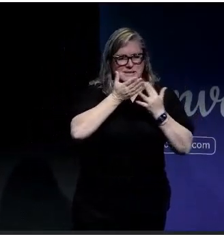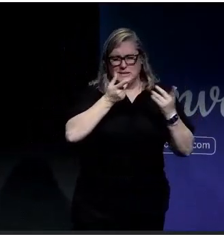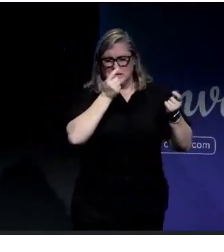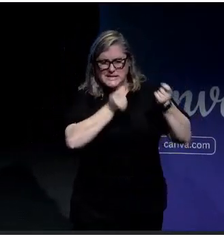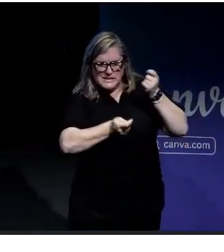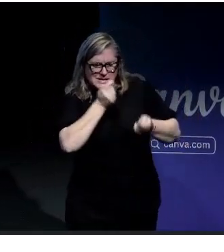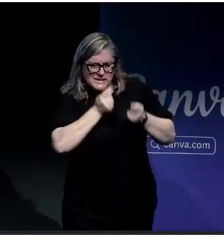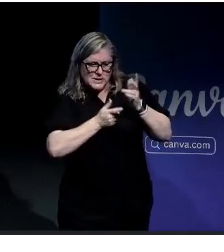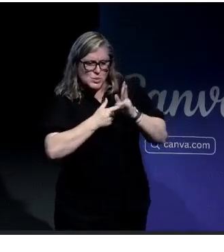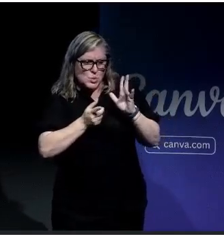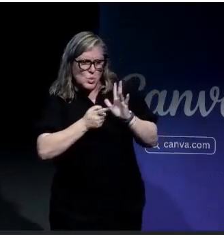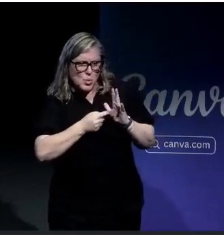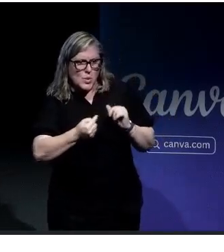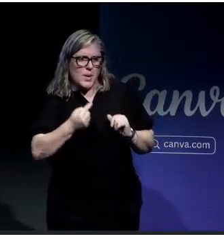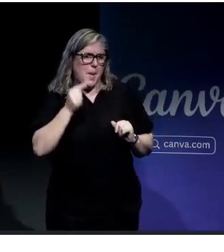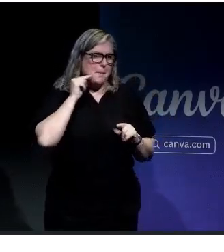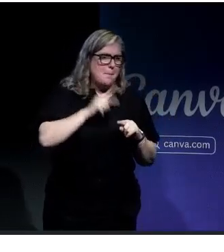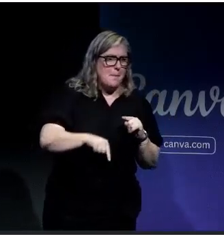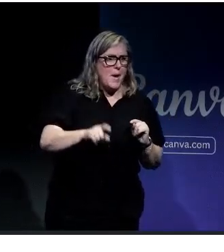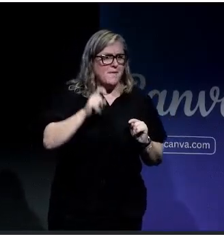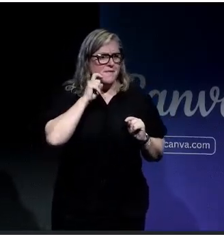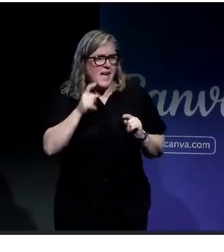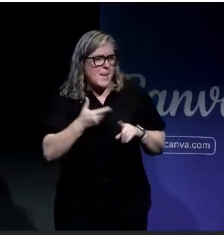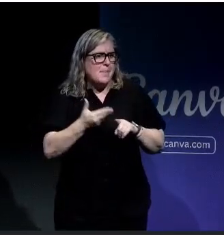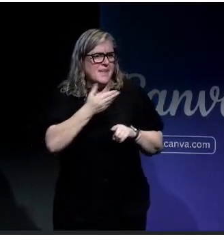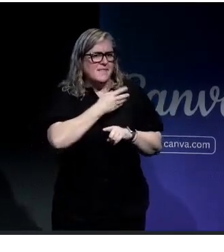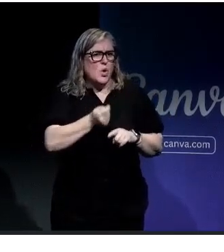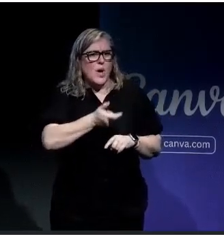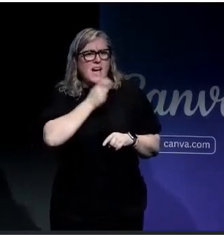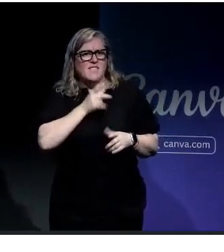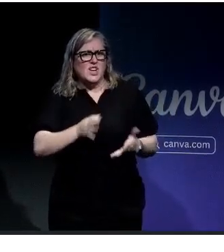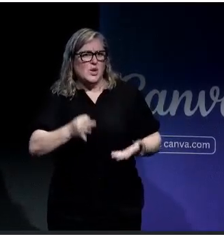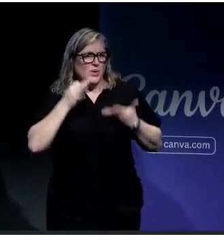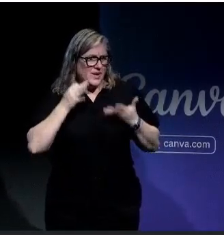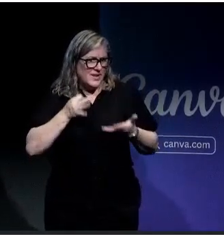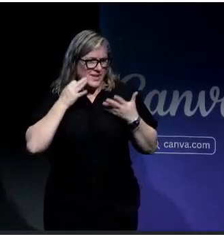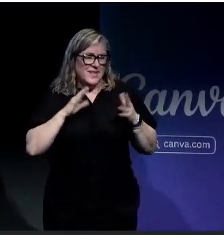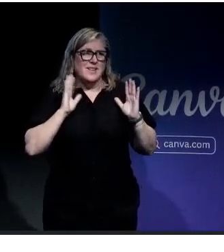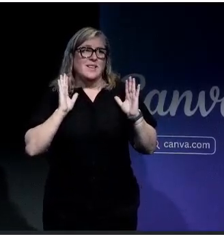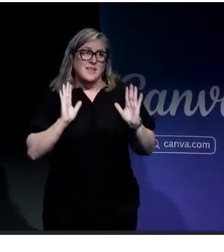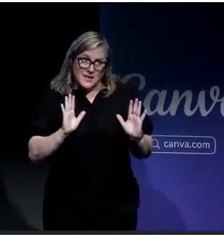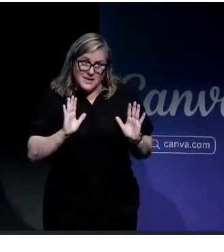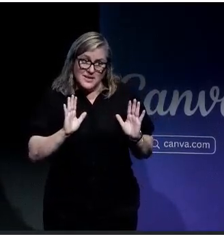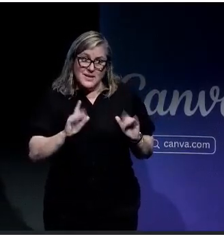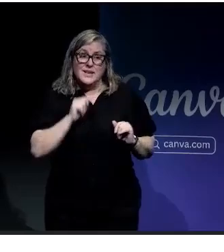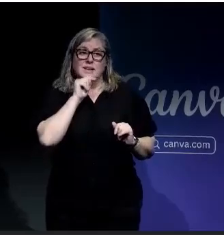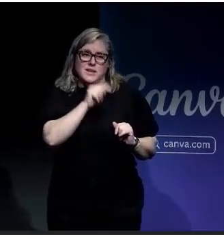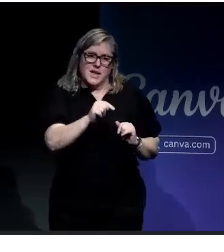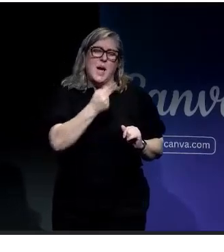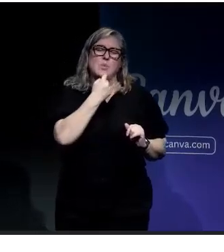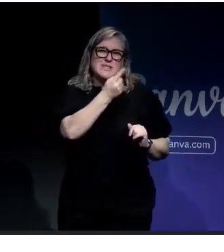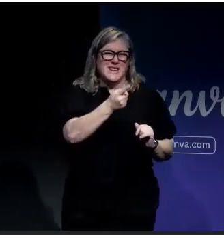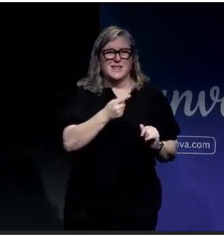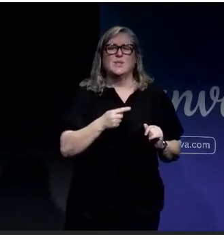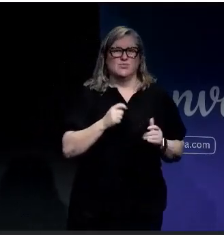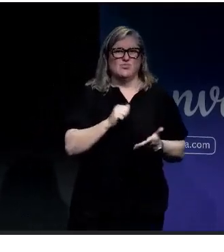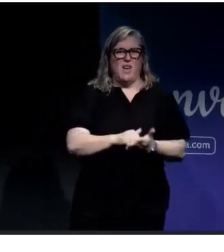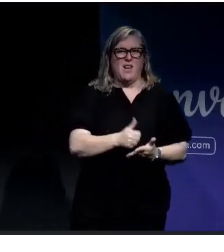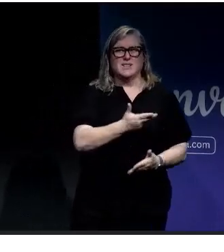sound like the most fun to have right before the afternoon break. but let me tell you, you're absolutely right. It's not about fun.